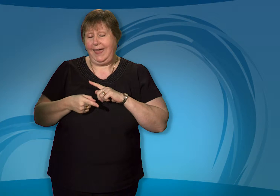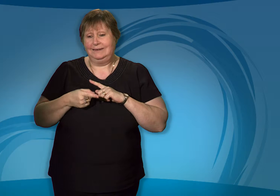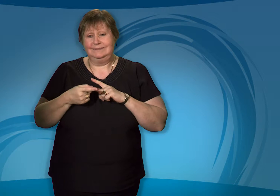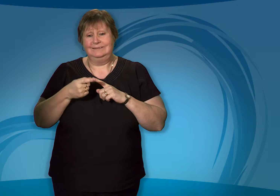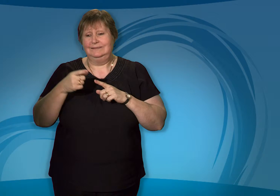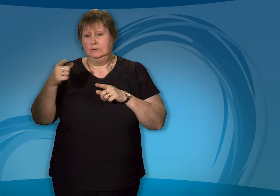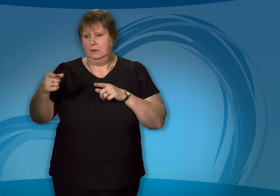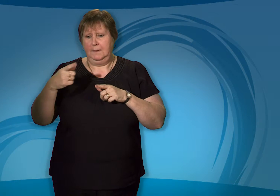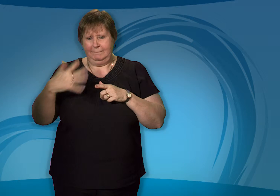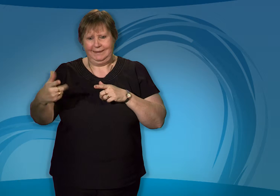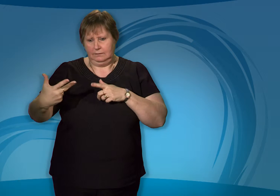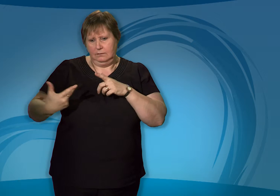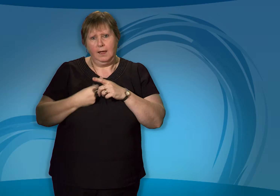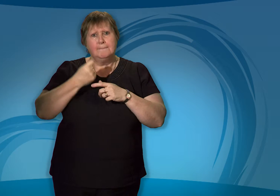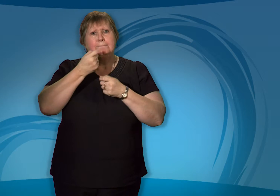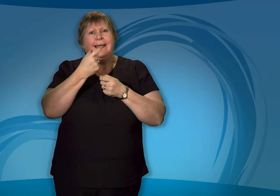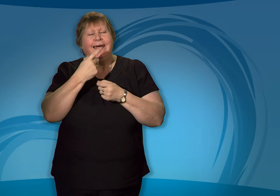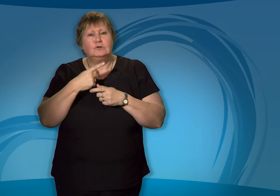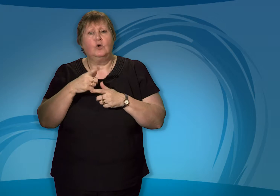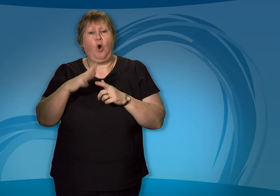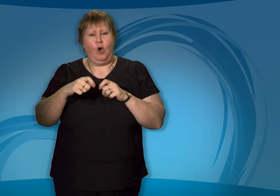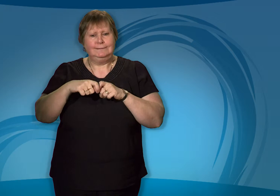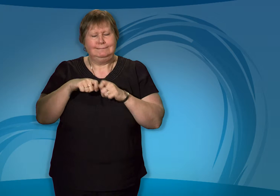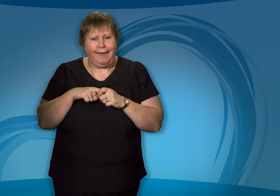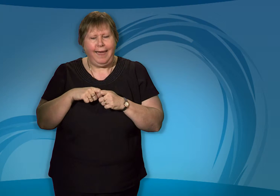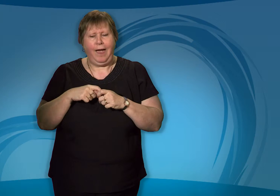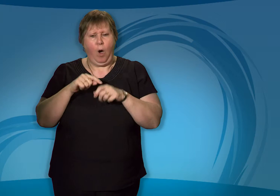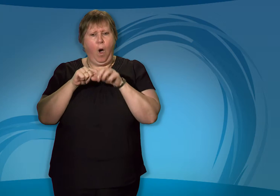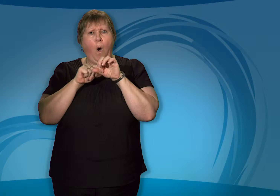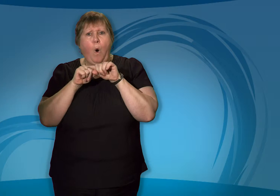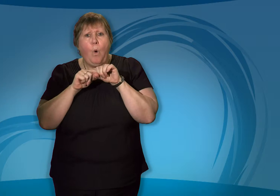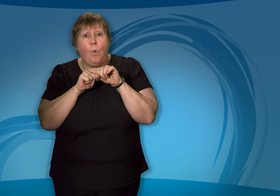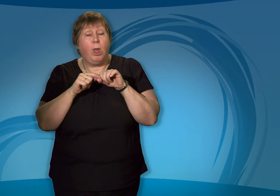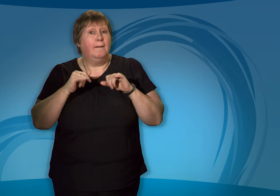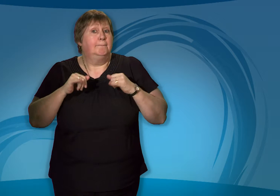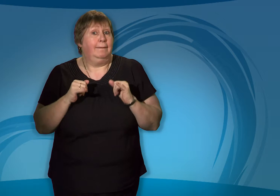to medications, a hole or tear in the intestine and bleeding.